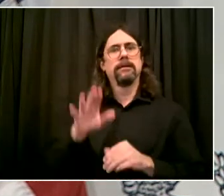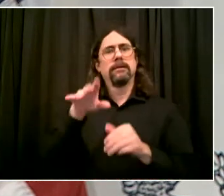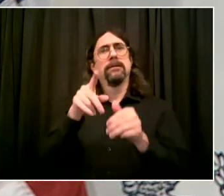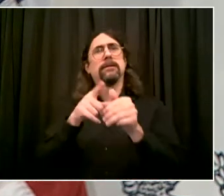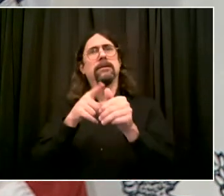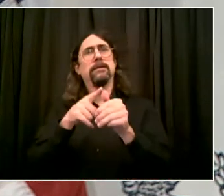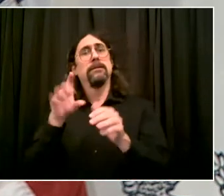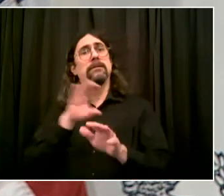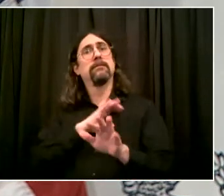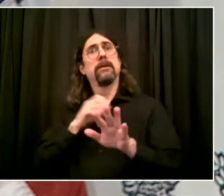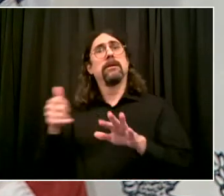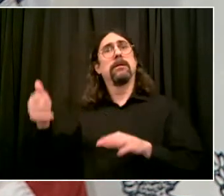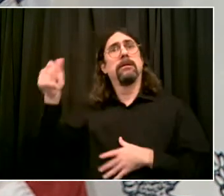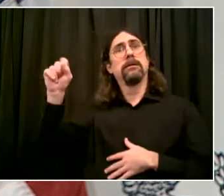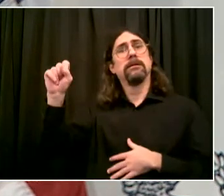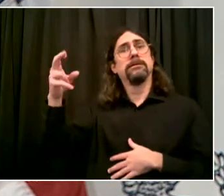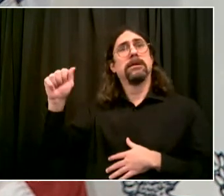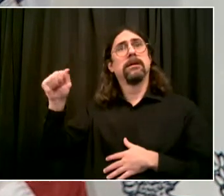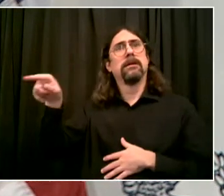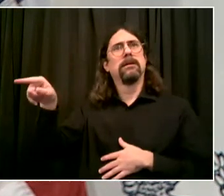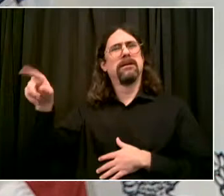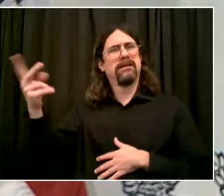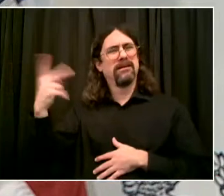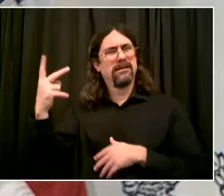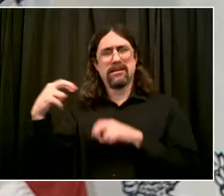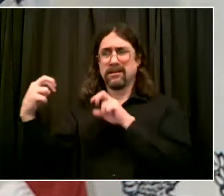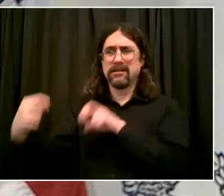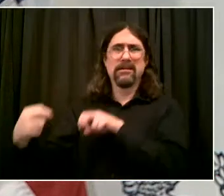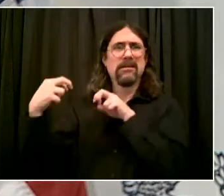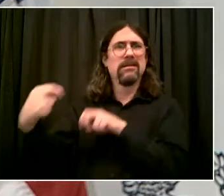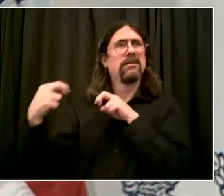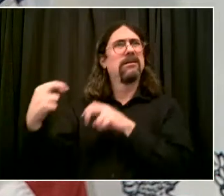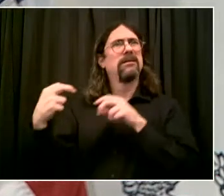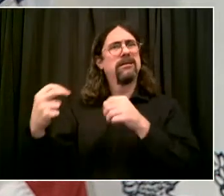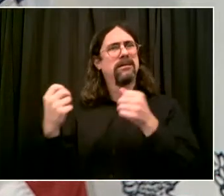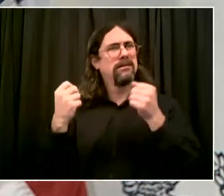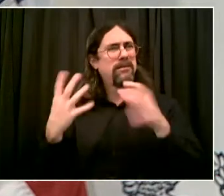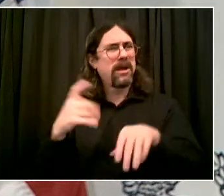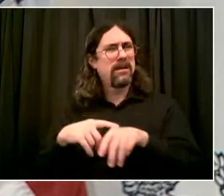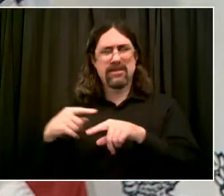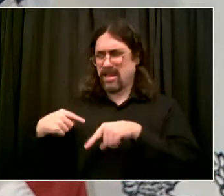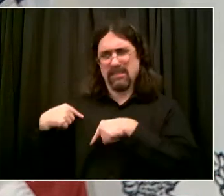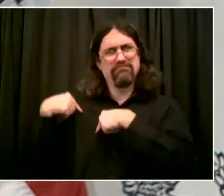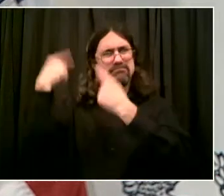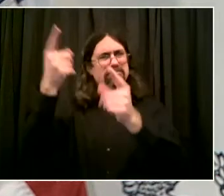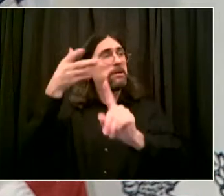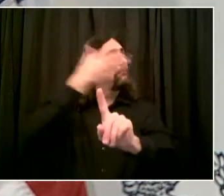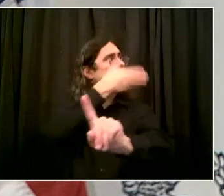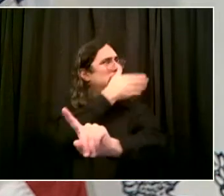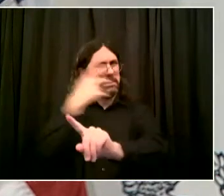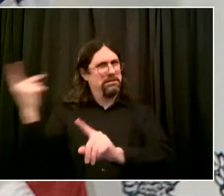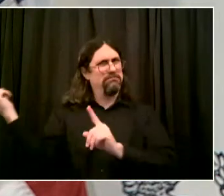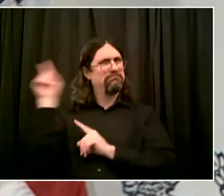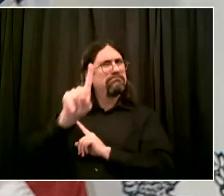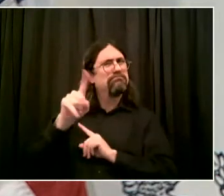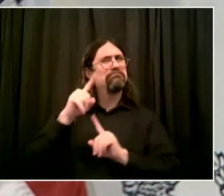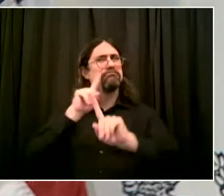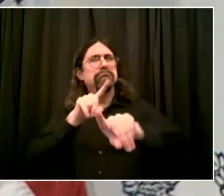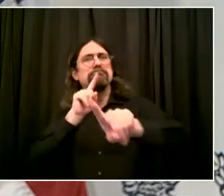ARE MAKING TONIGHT BECAUSE IT IS SUCH AN IMPORTANT MATTER FFR OTHE CITY. I DON'T KNOW THE SPECIFIC PPROPOSOSL AFFR OA